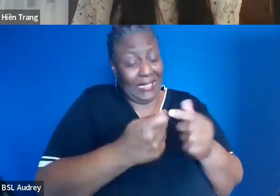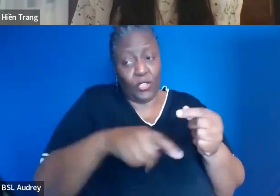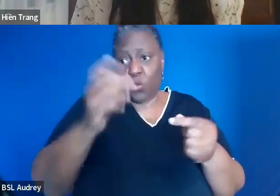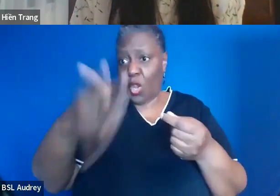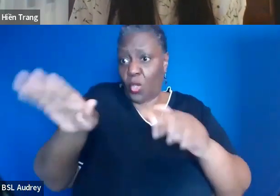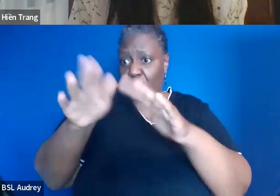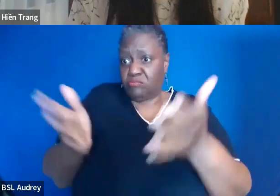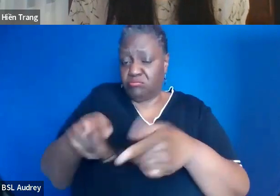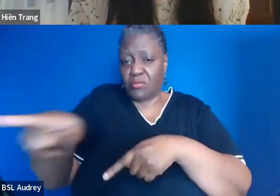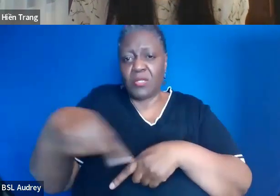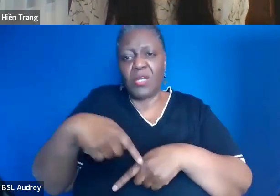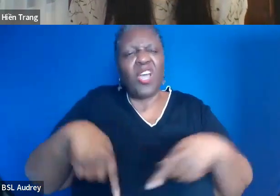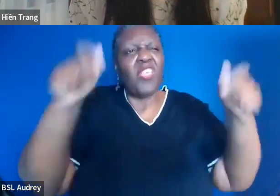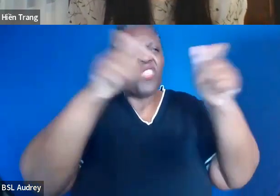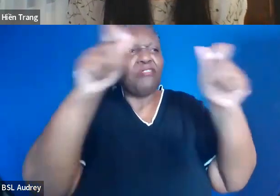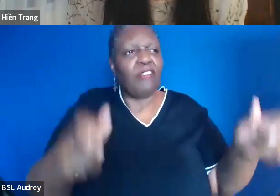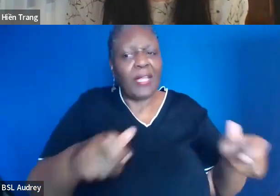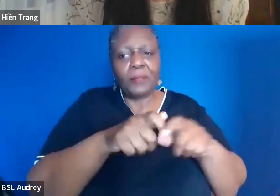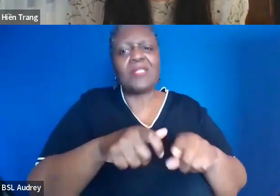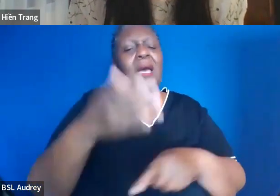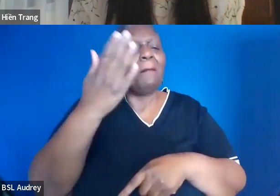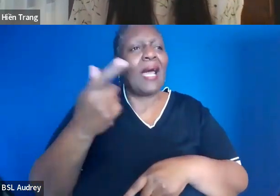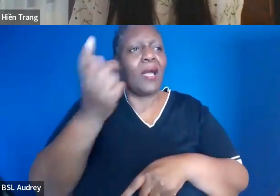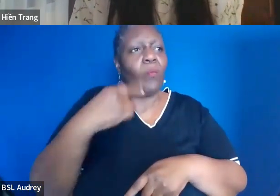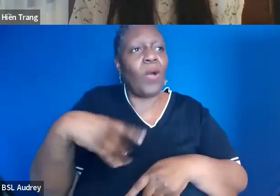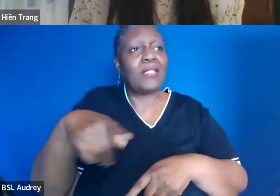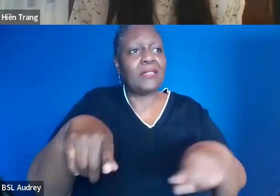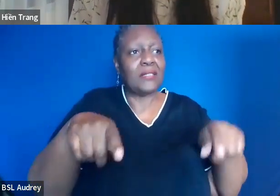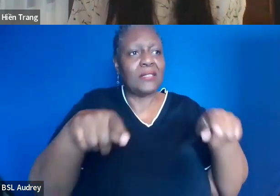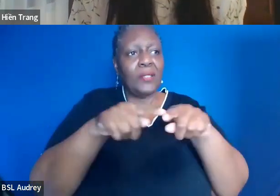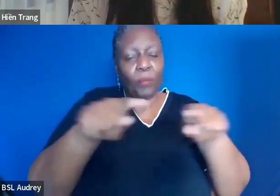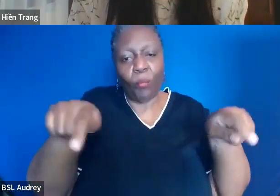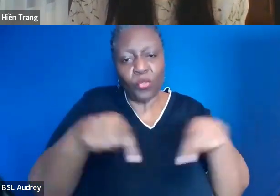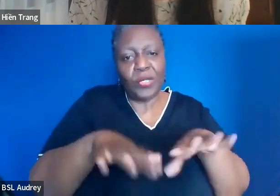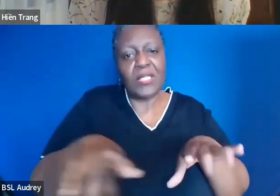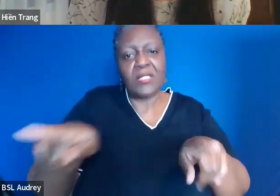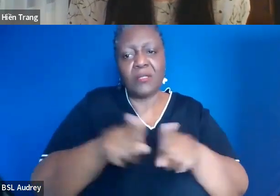The frames once hanging black and white portraits now only hang patches of void.